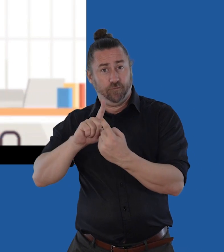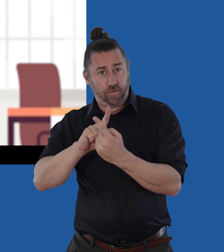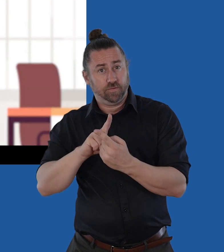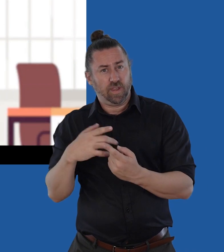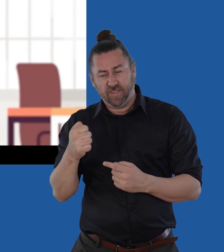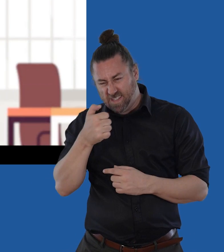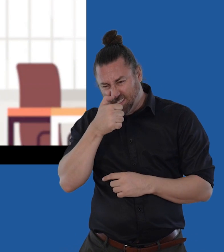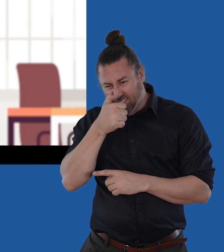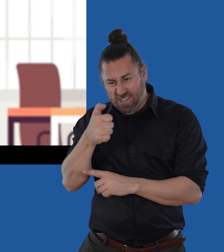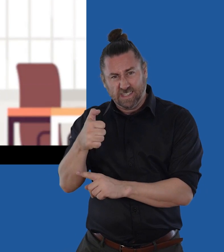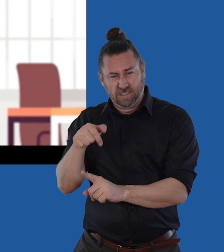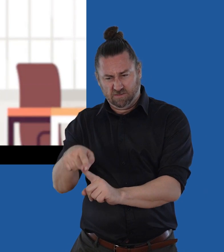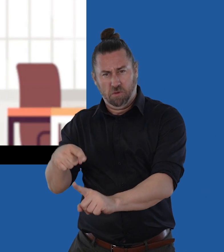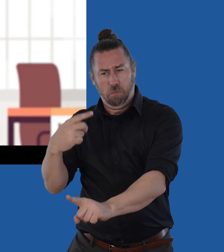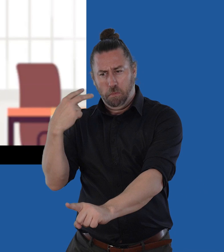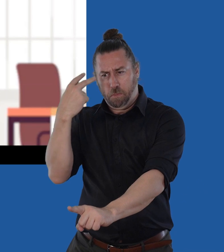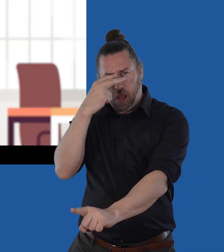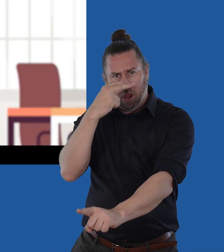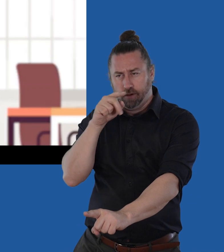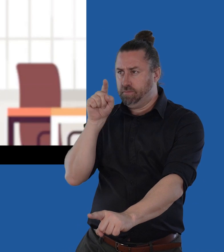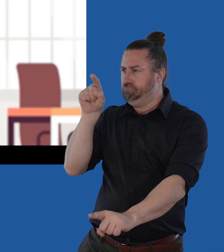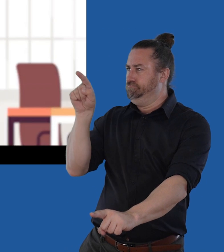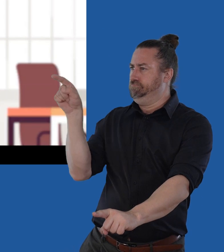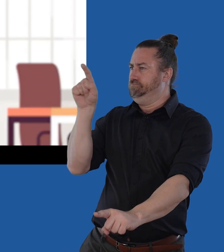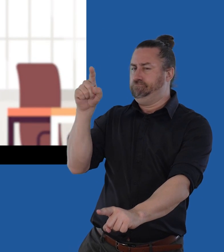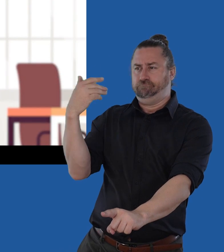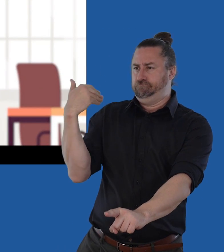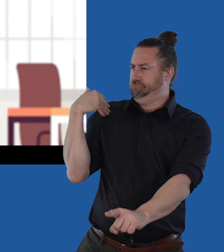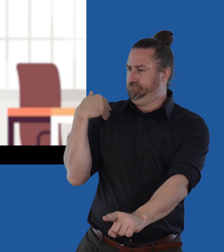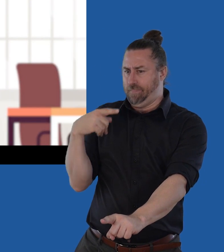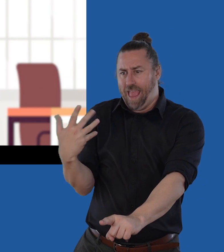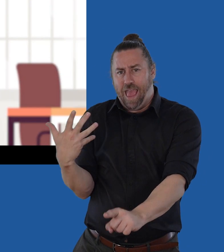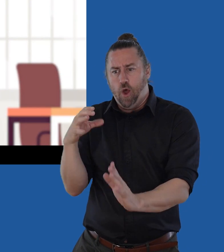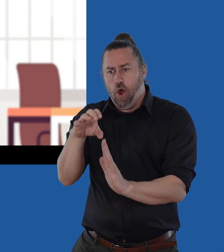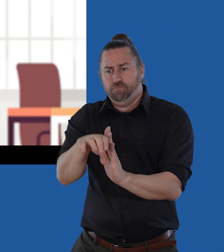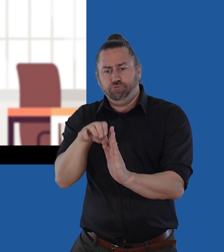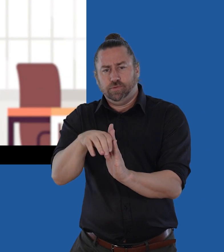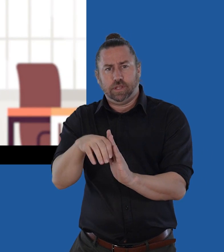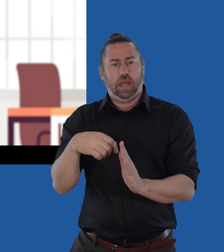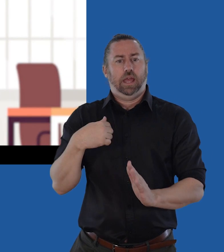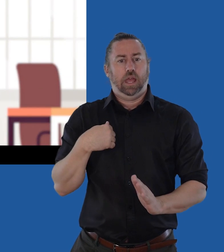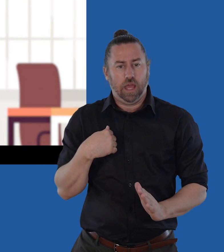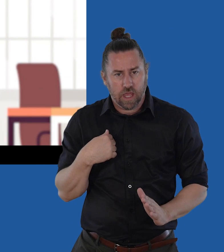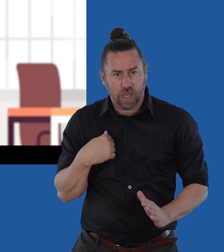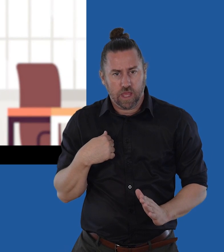"How can we start teaching our daughter how to use a computer?" At that point, all I could respond with was